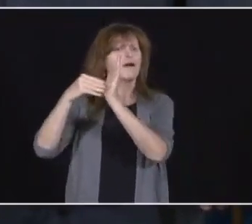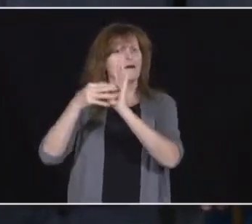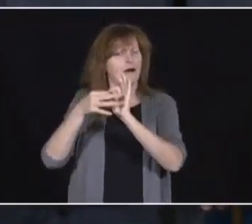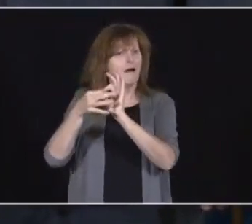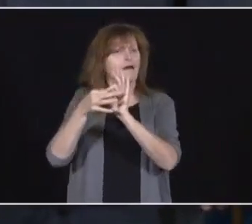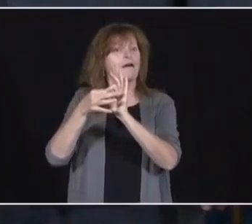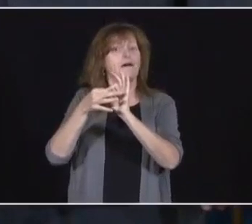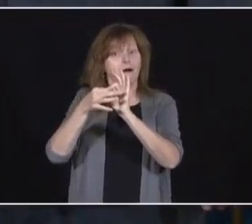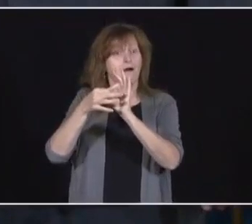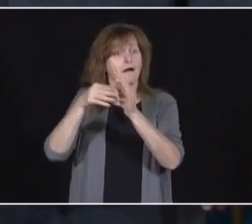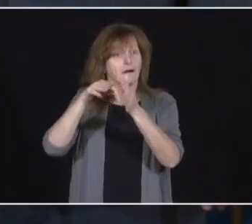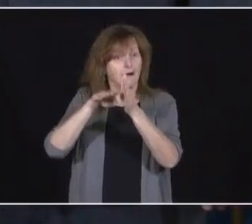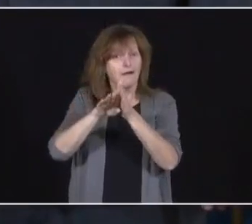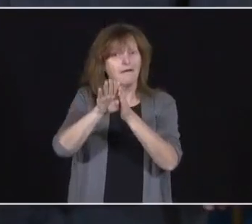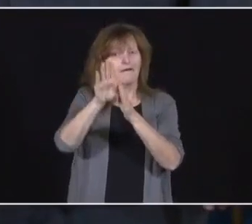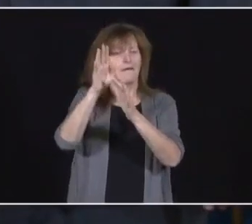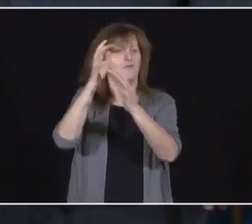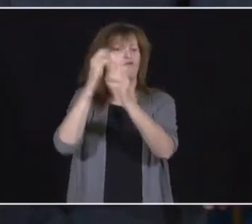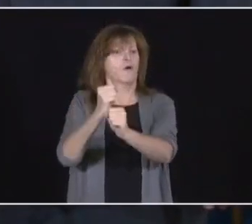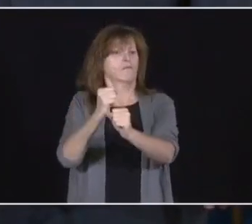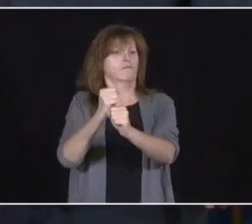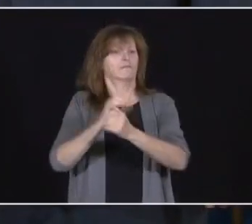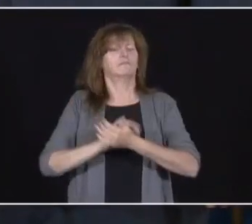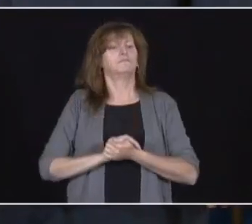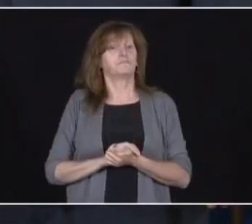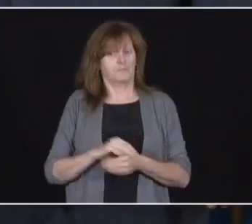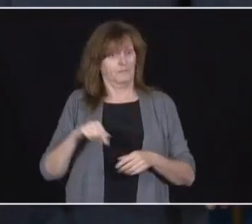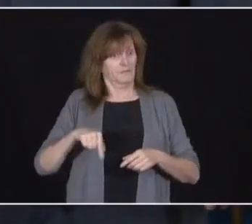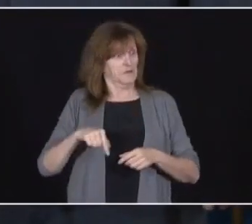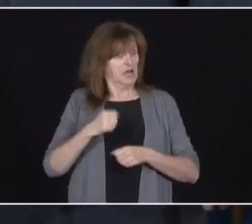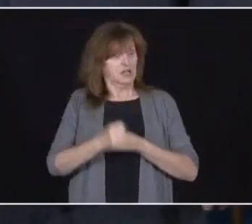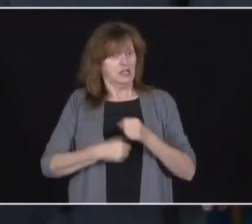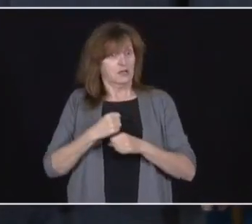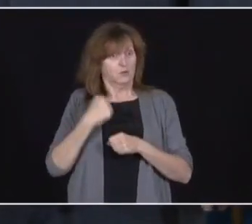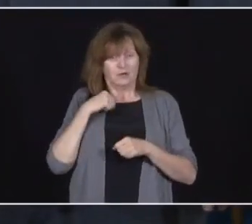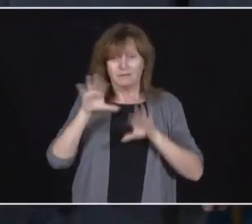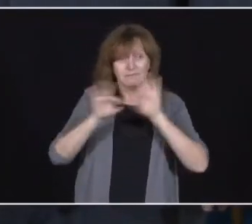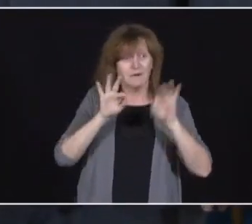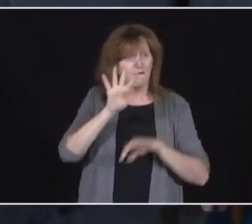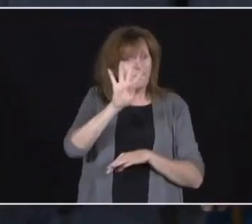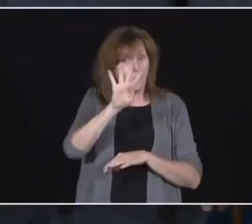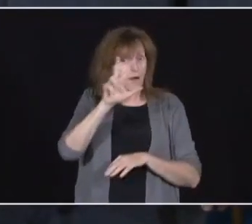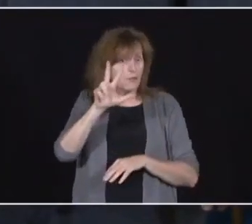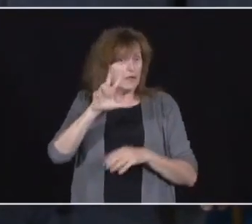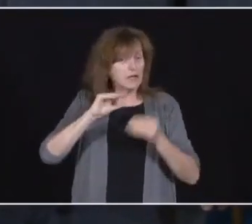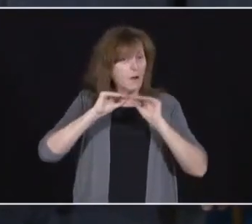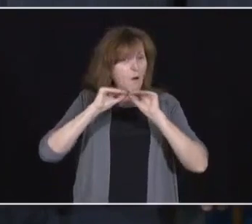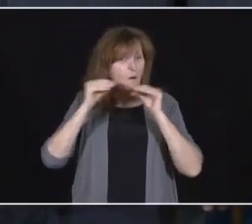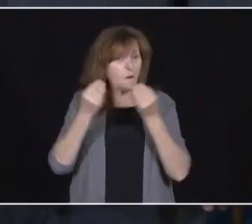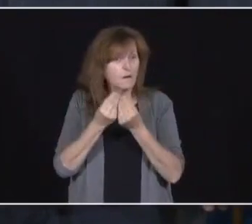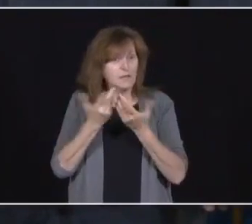We are committed to helping young people and their families enhance their skills, connect with mentors and develop stronger relationships in their communities.